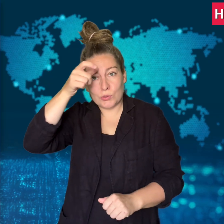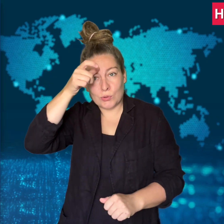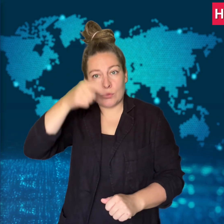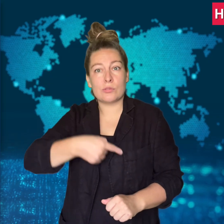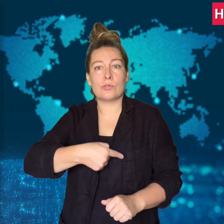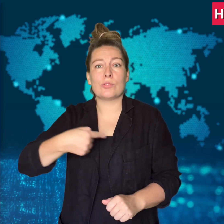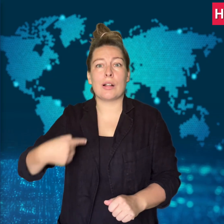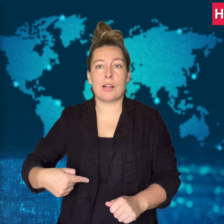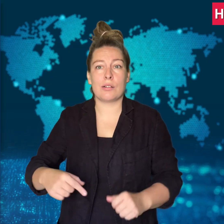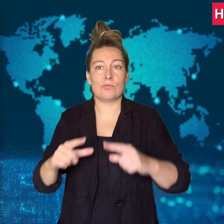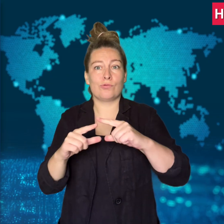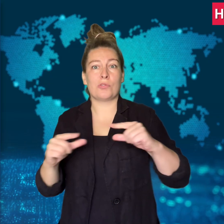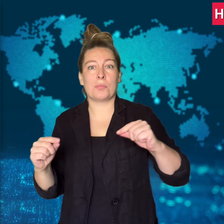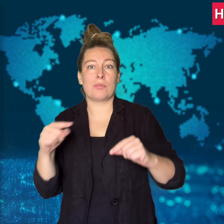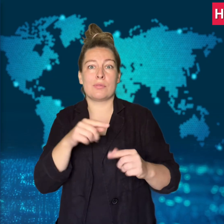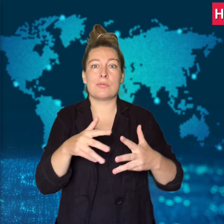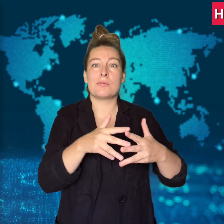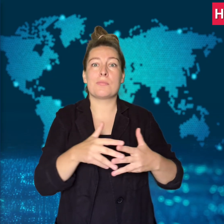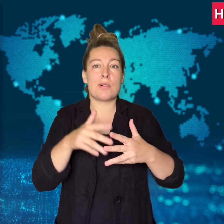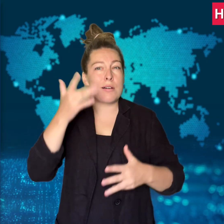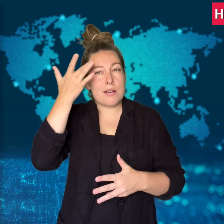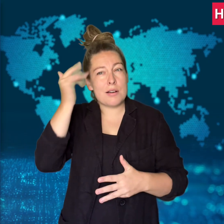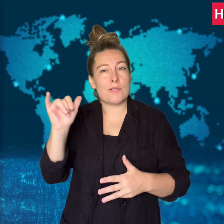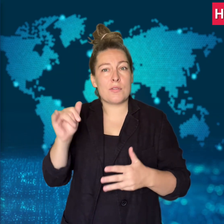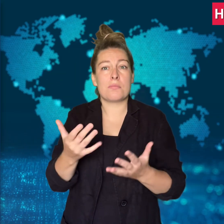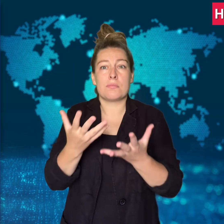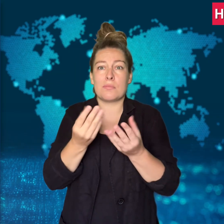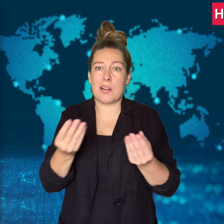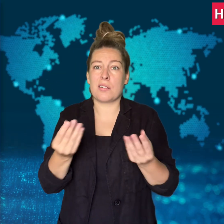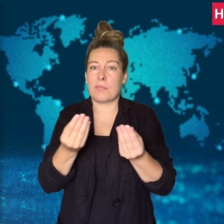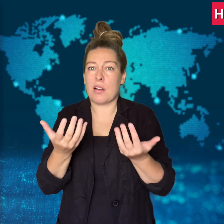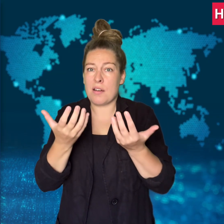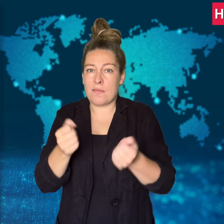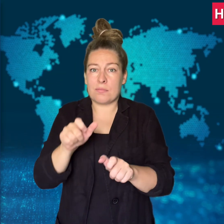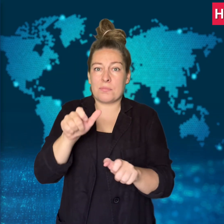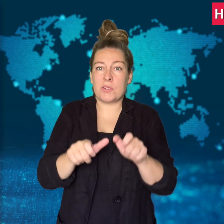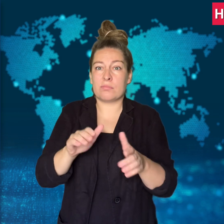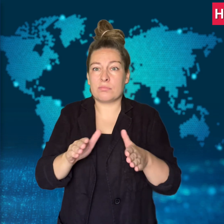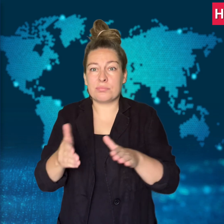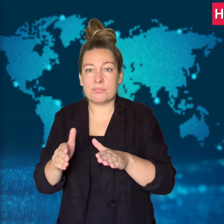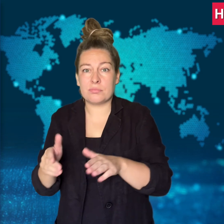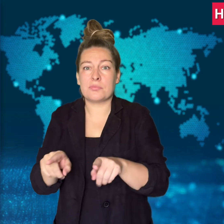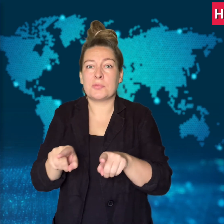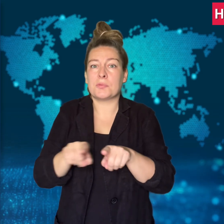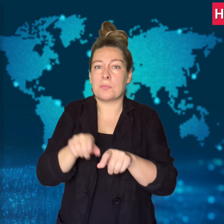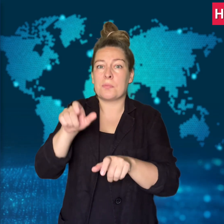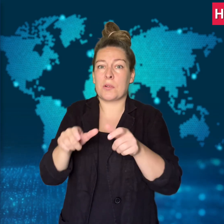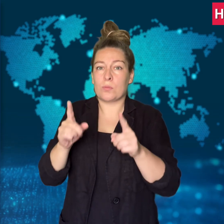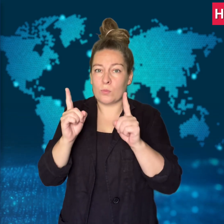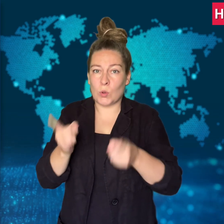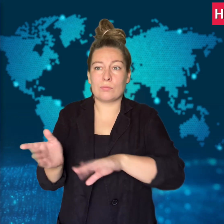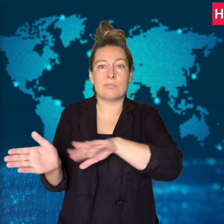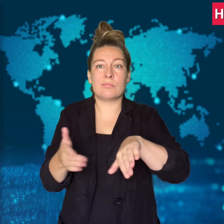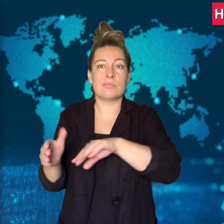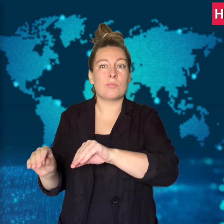Japan, and California, killing dozens and forcing mass evacuations.